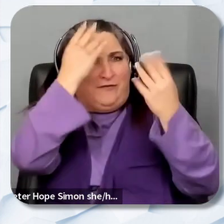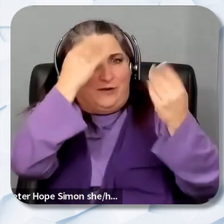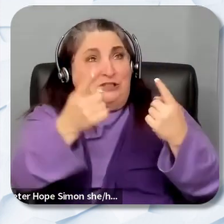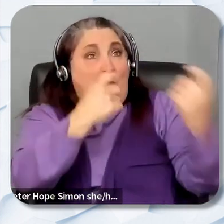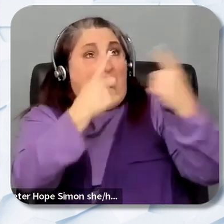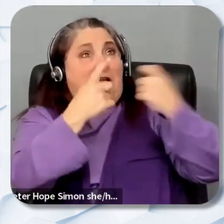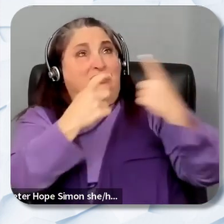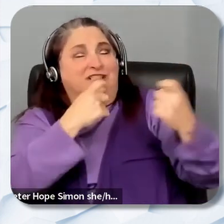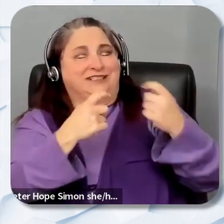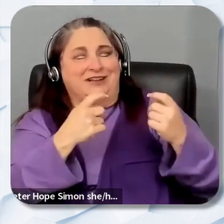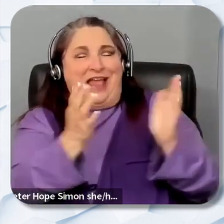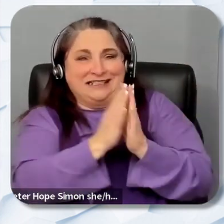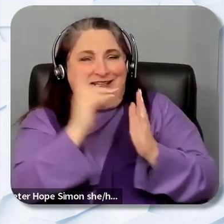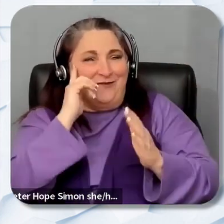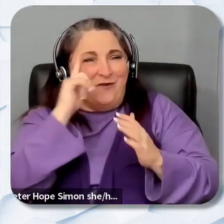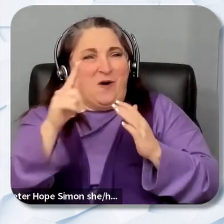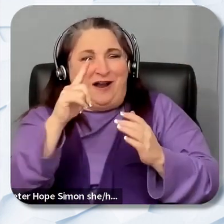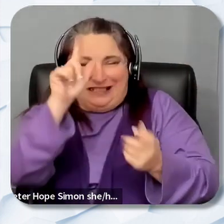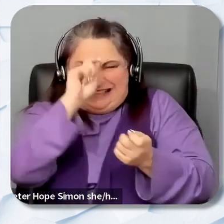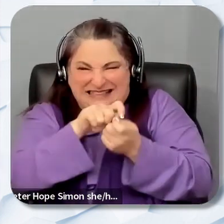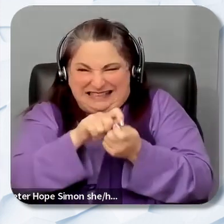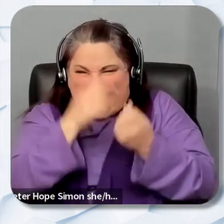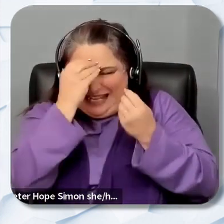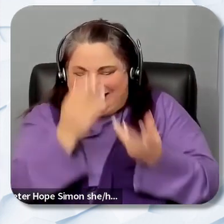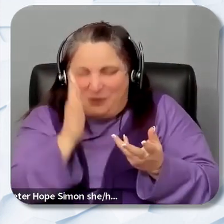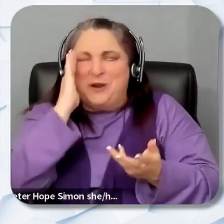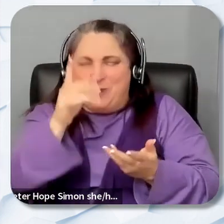or asking some of those details, we will get to those, and we will try and answer all of